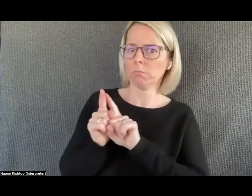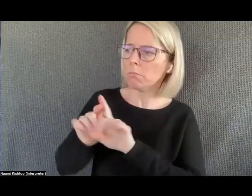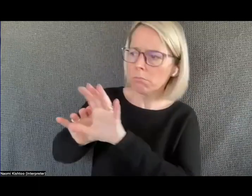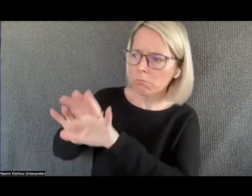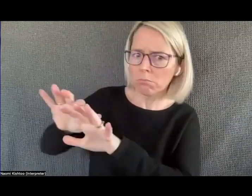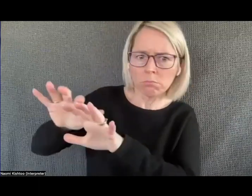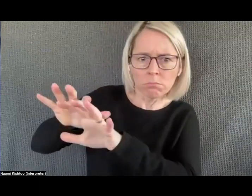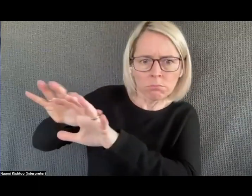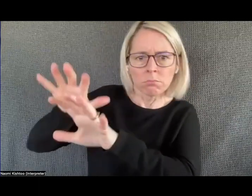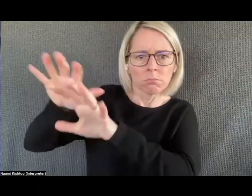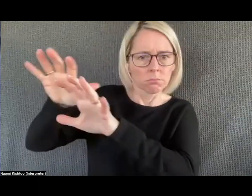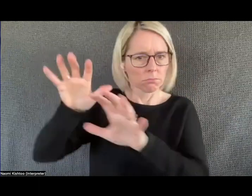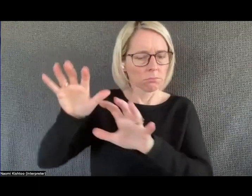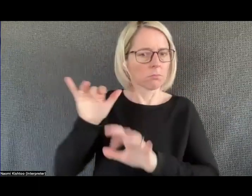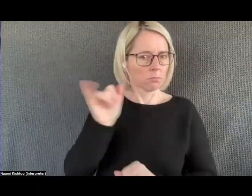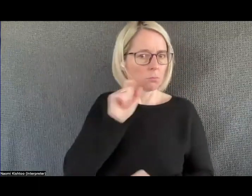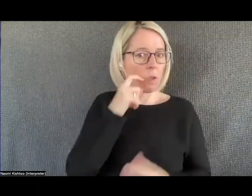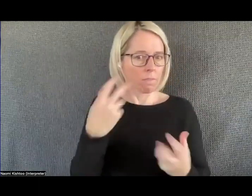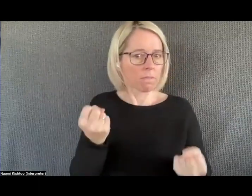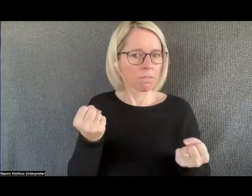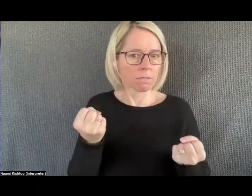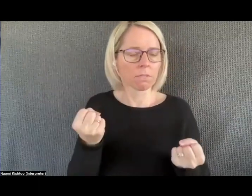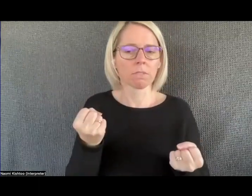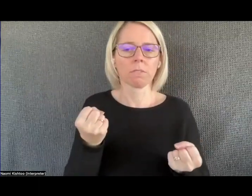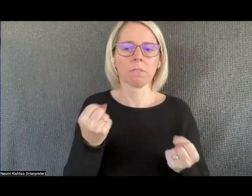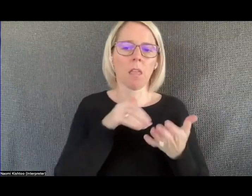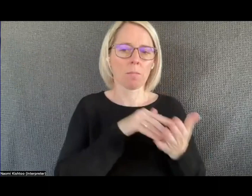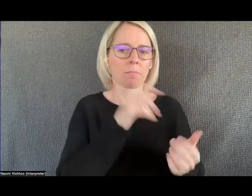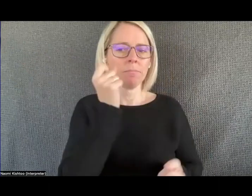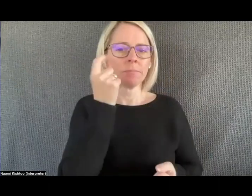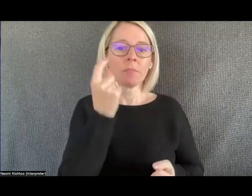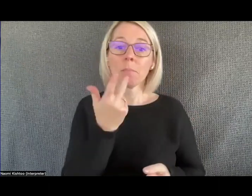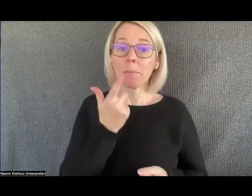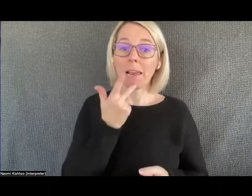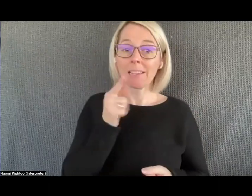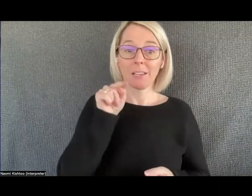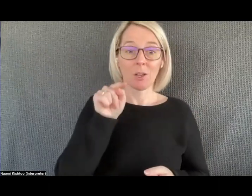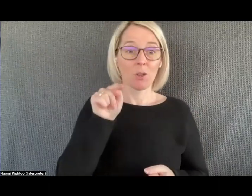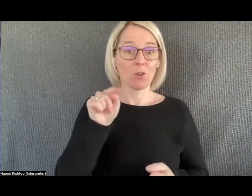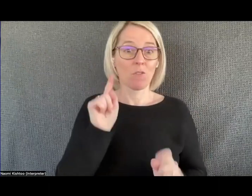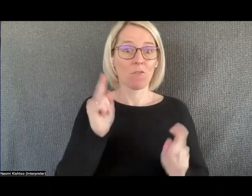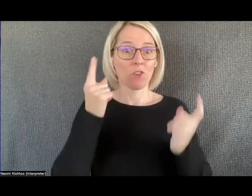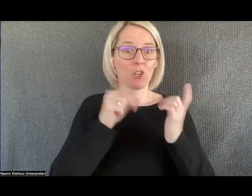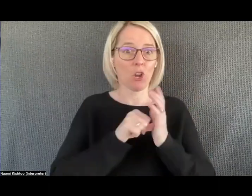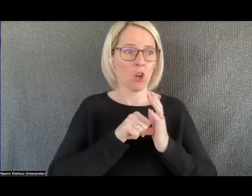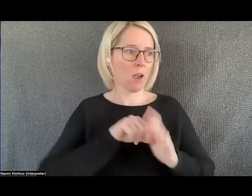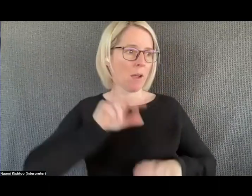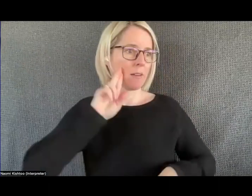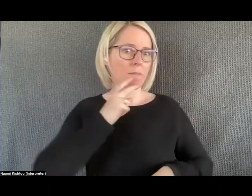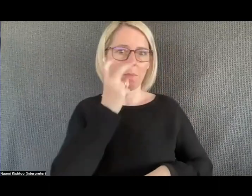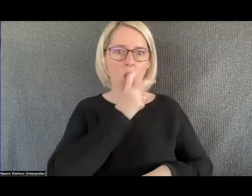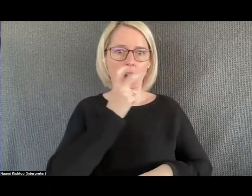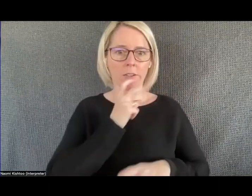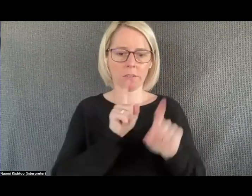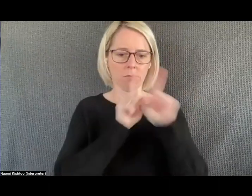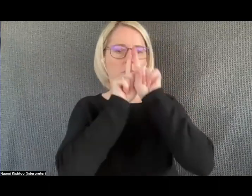understand. If you’re new to this interaction in deafblindness, that closeness can feel a